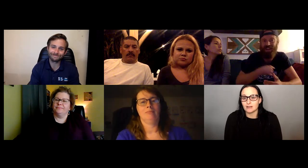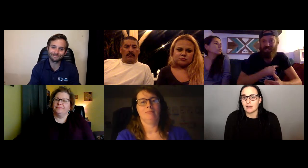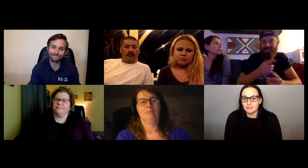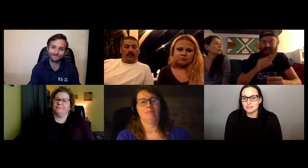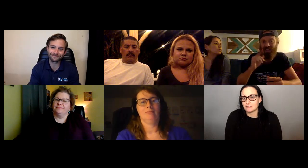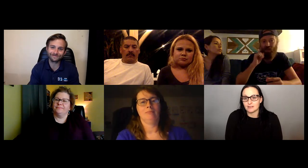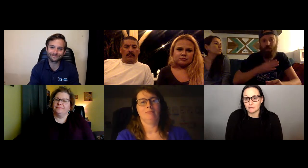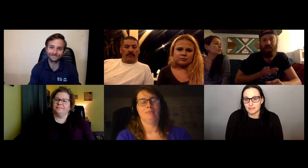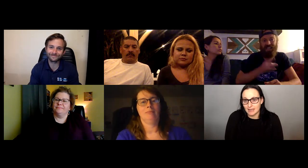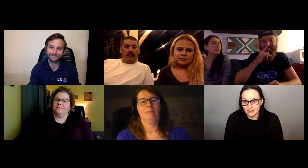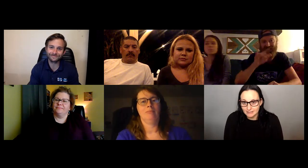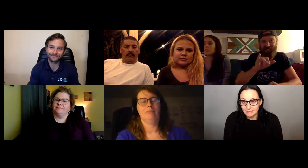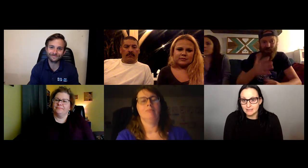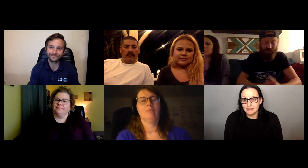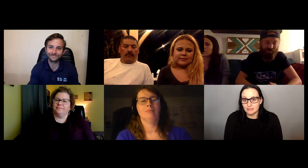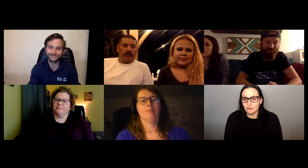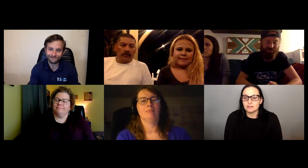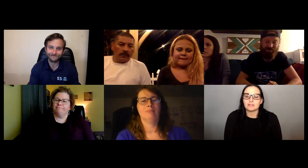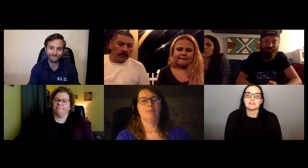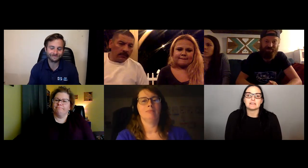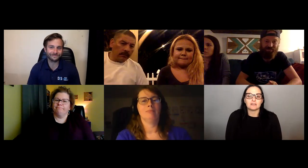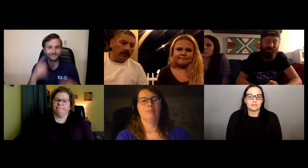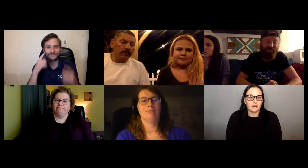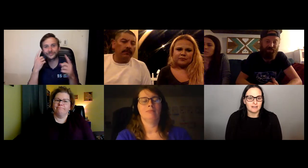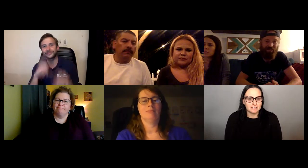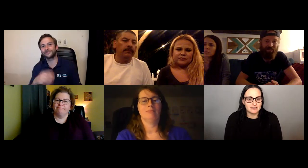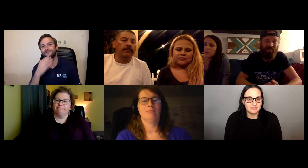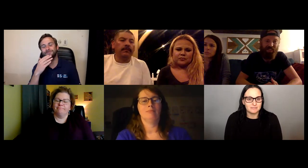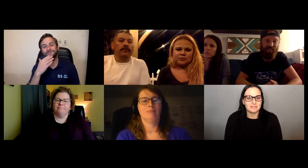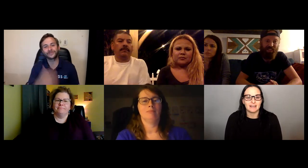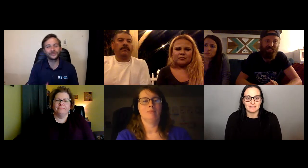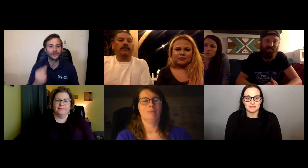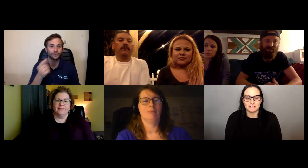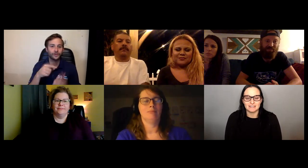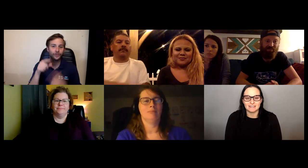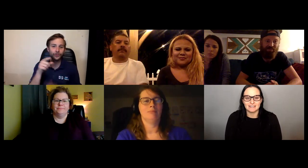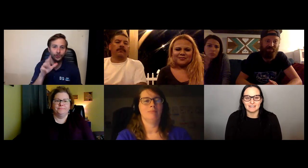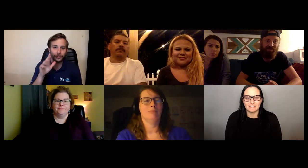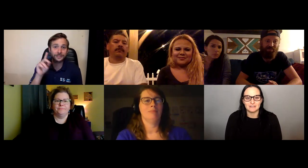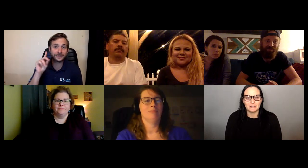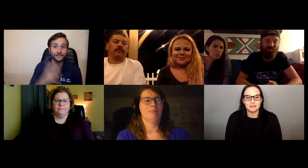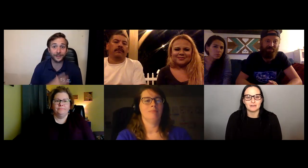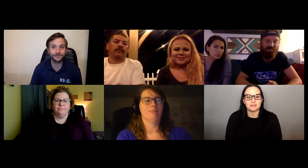every deaf event that we can you know it's just easier for our kids